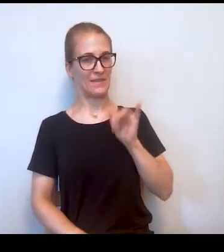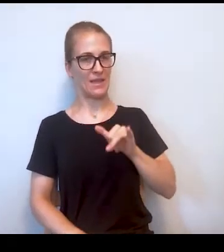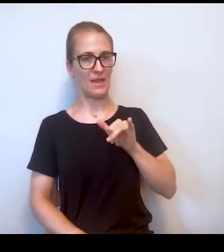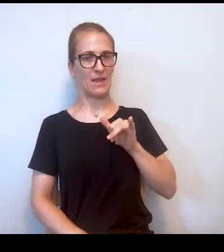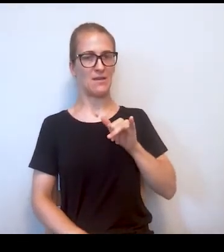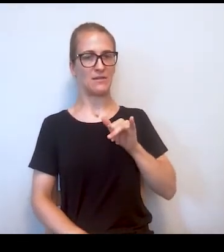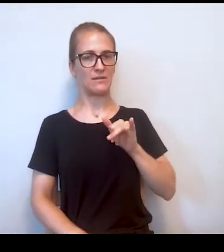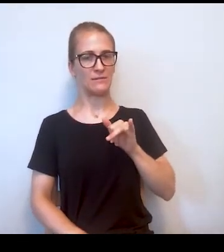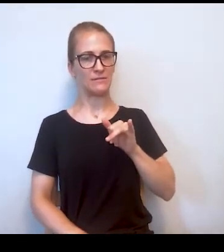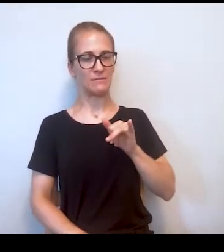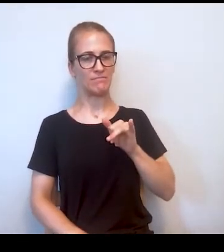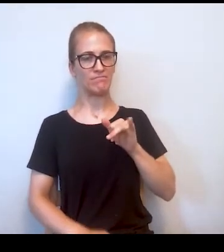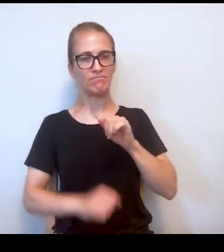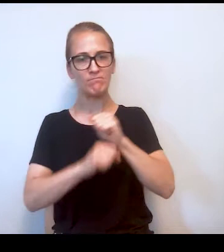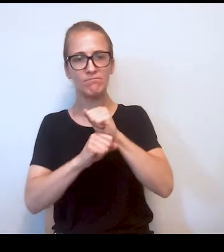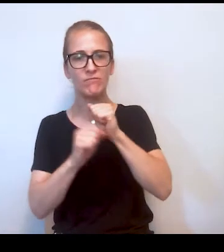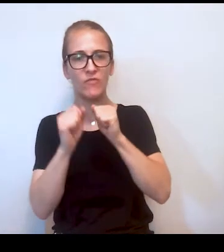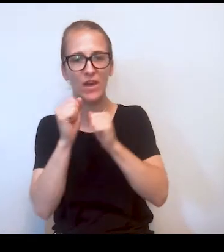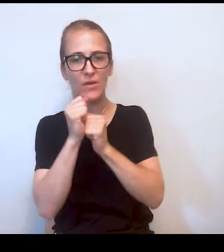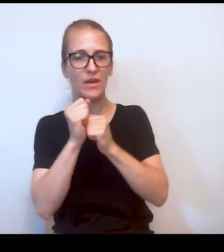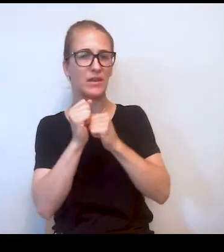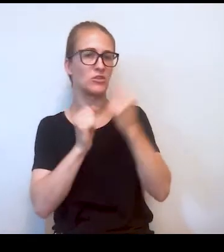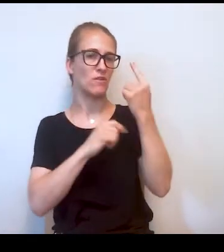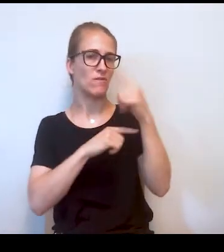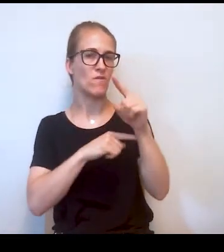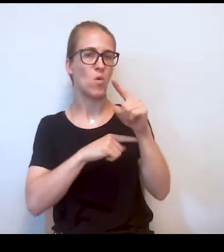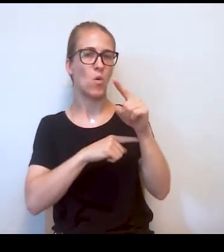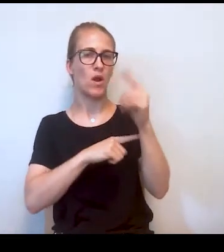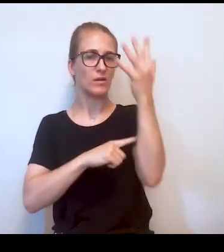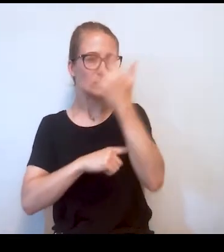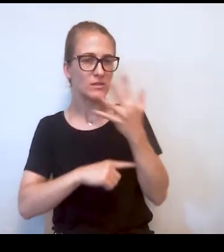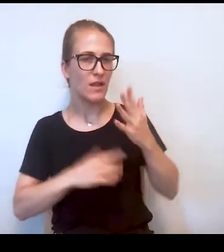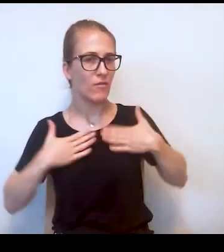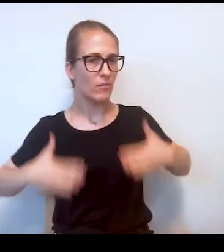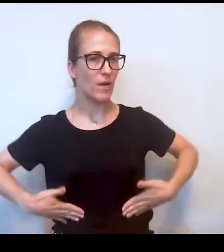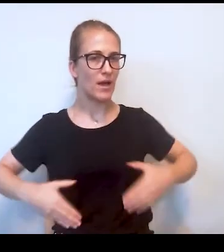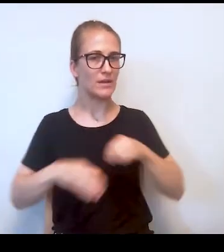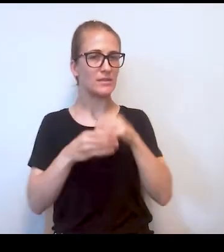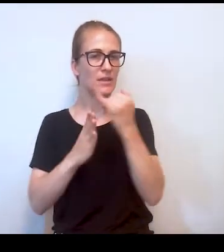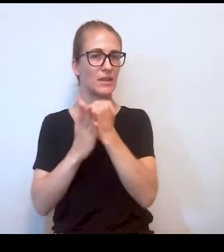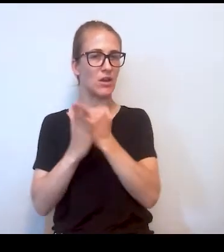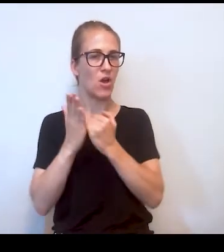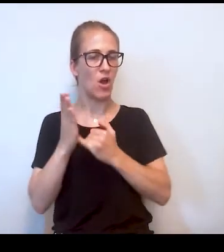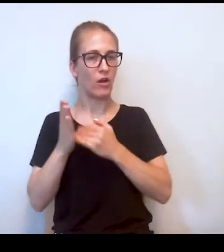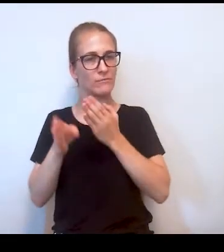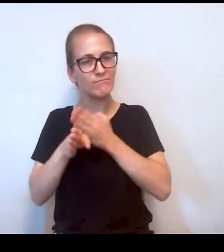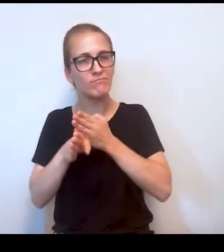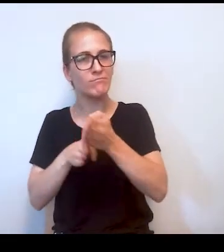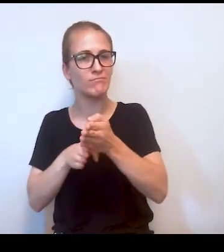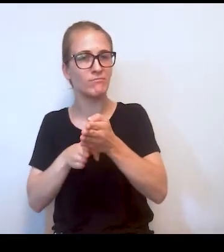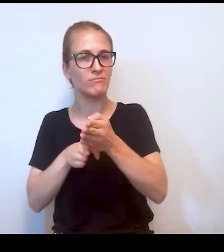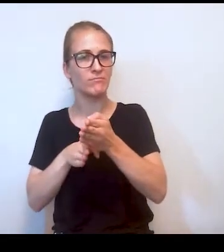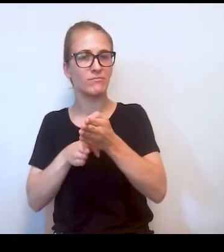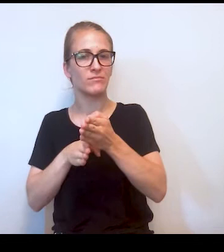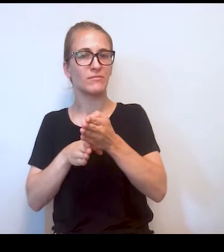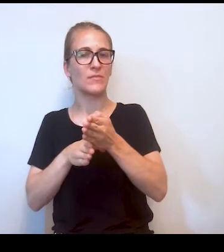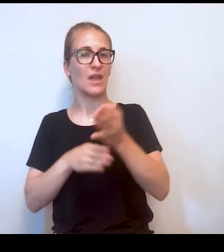for aesthetics of bodies in art spaces, the idea that hypermobility is disabling